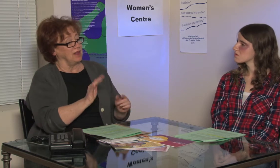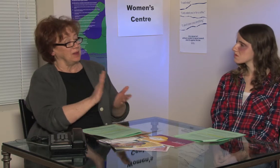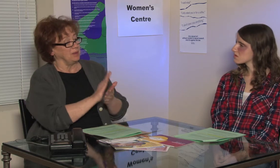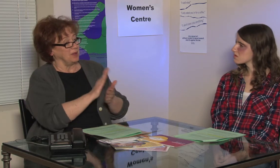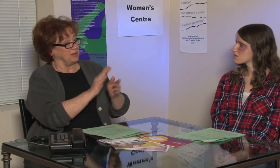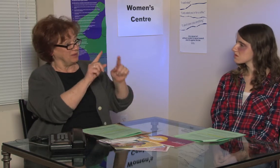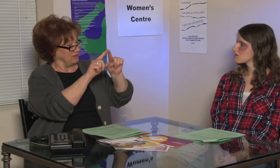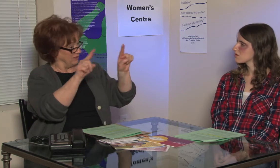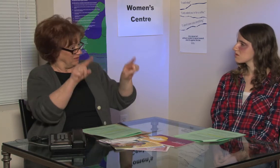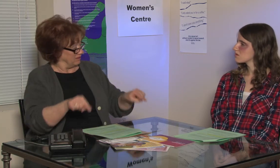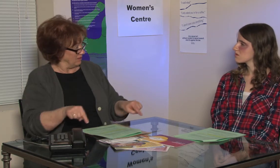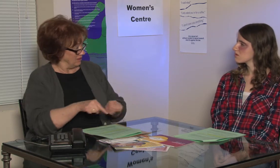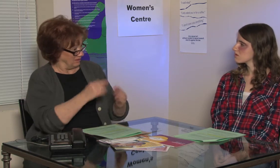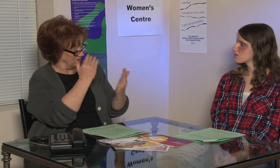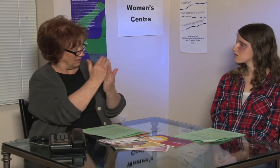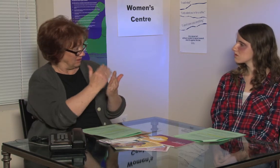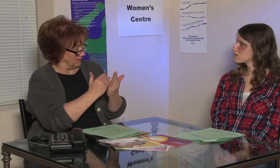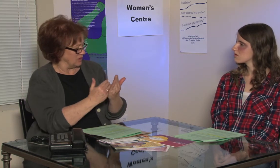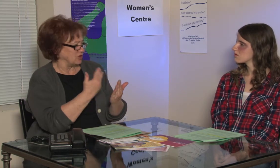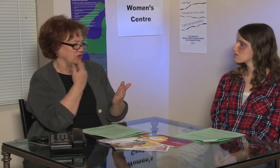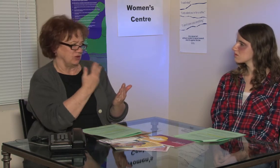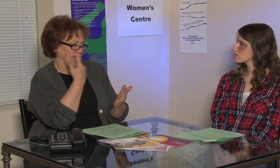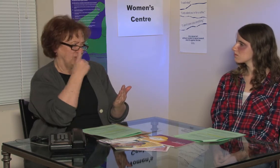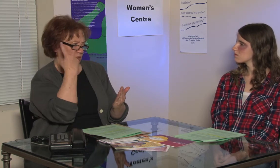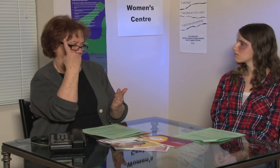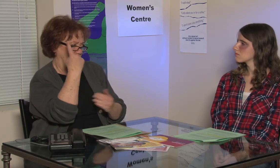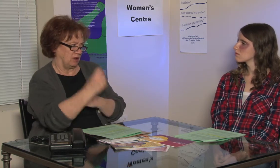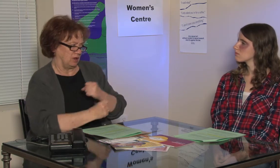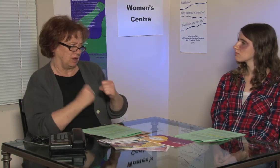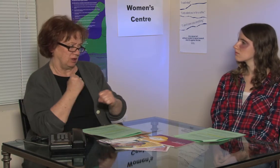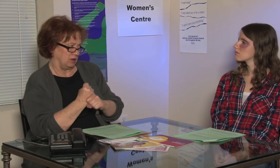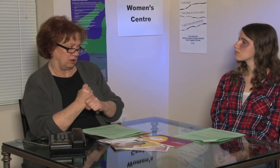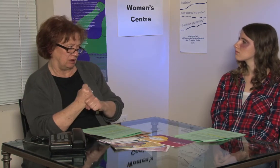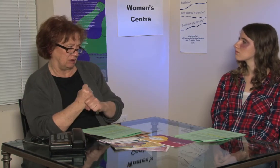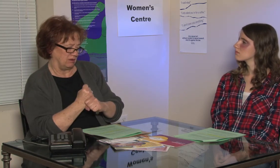This Peace Bond will be in place for one year.